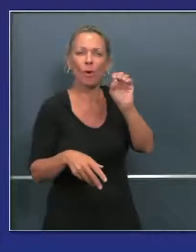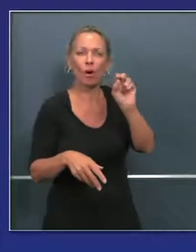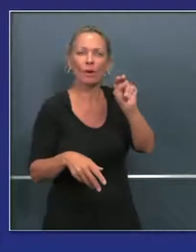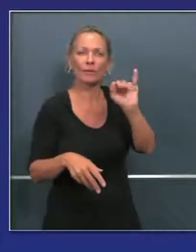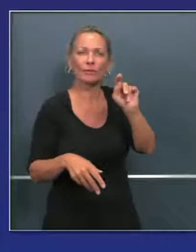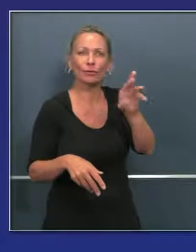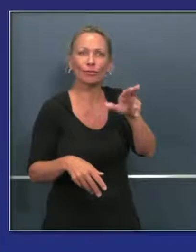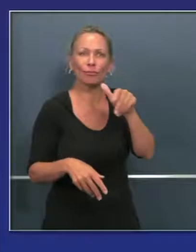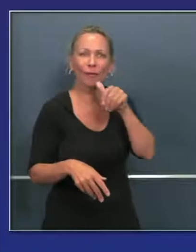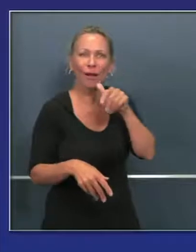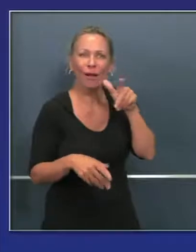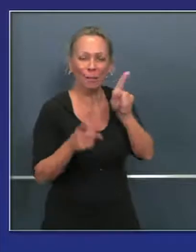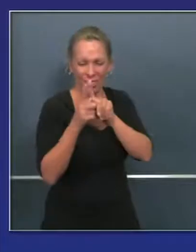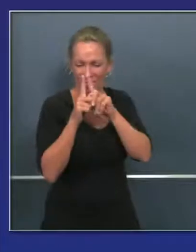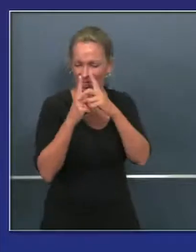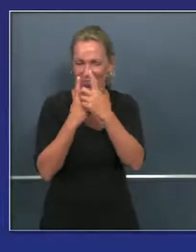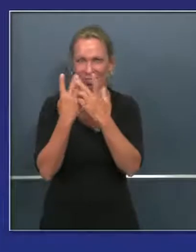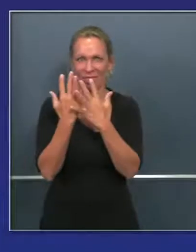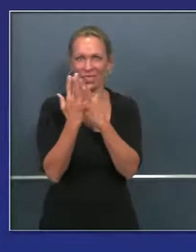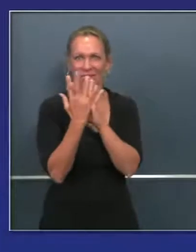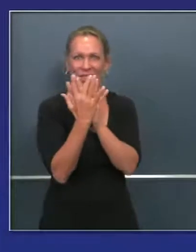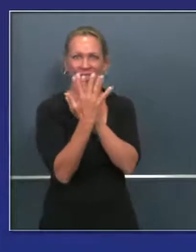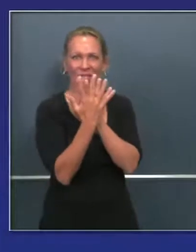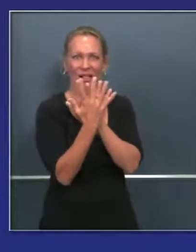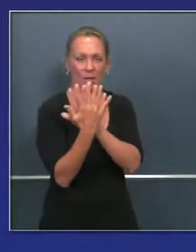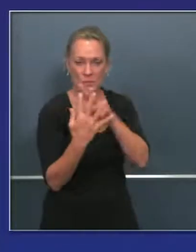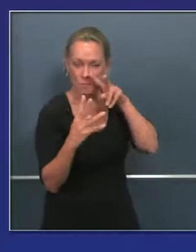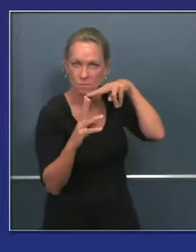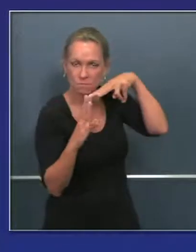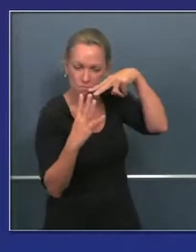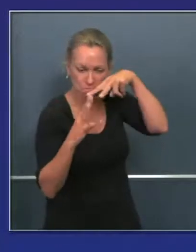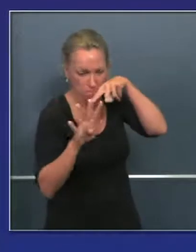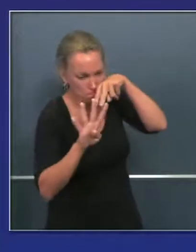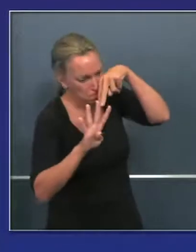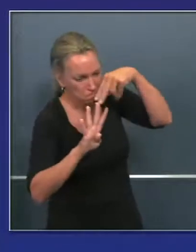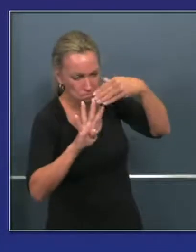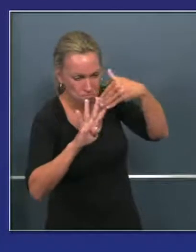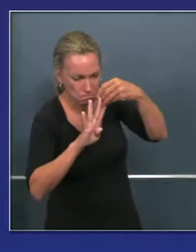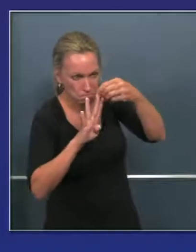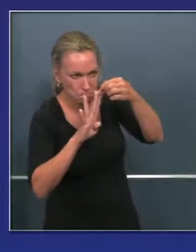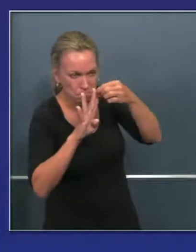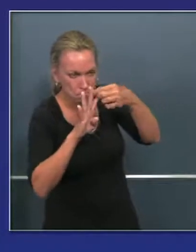that not only is the hospital system in the county important but the regional and statewide